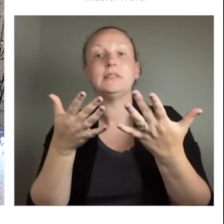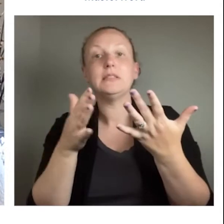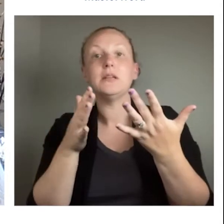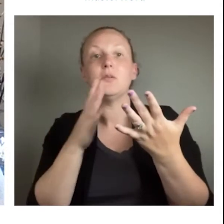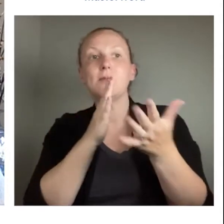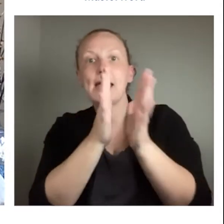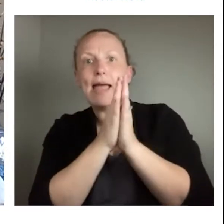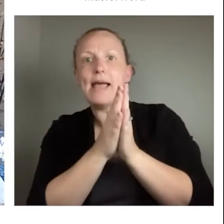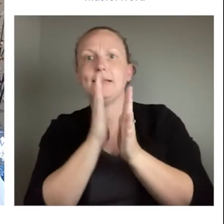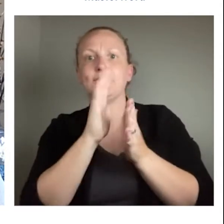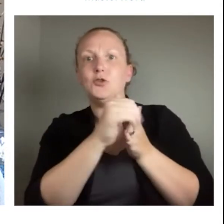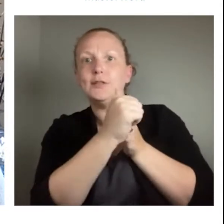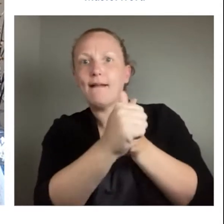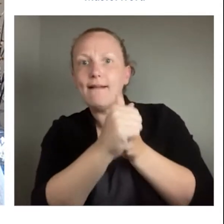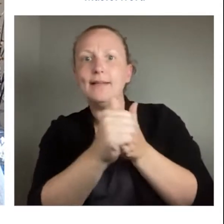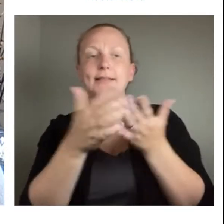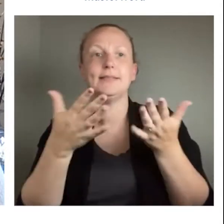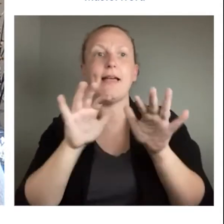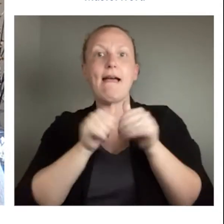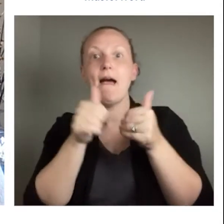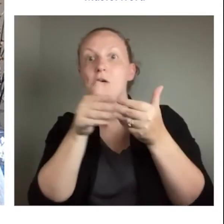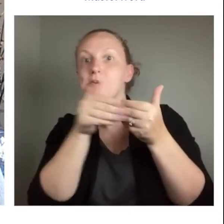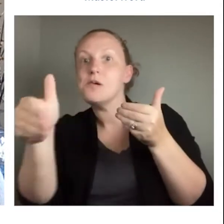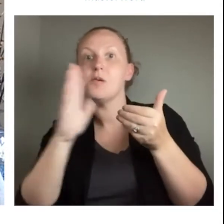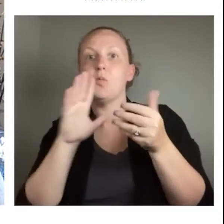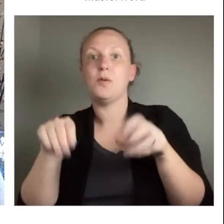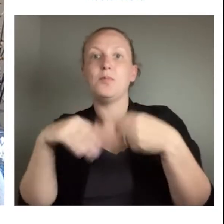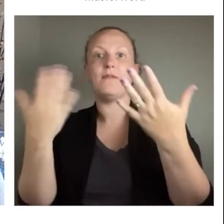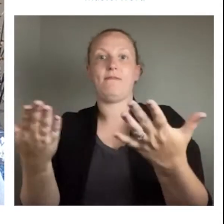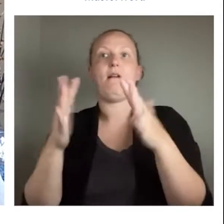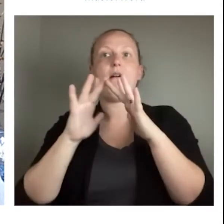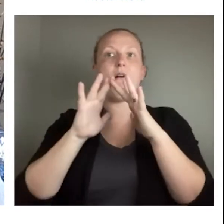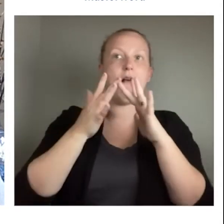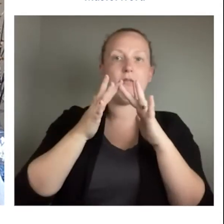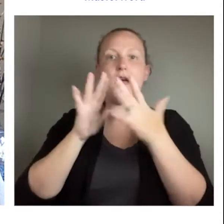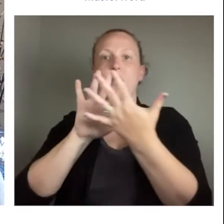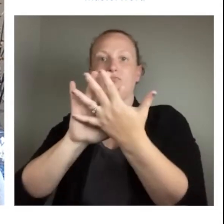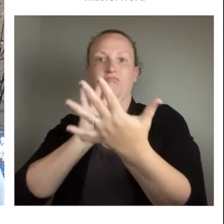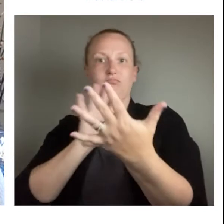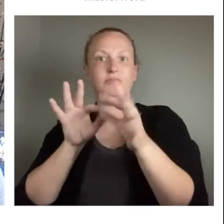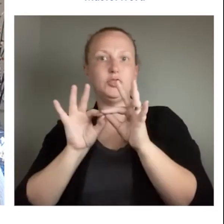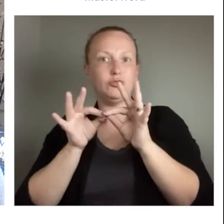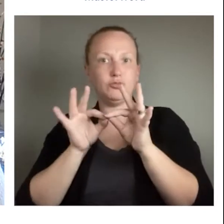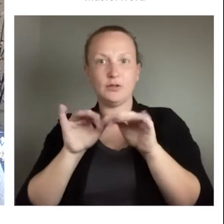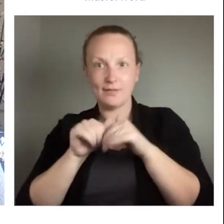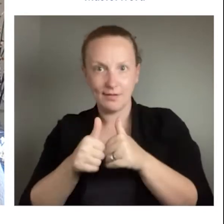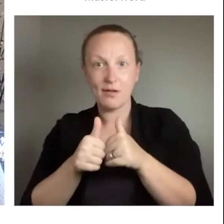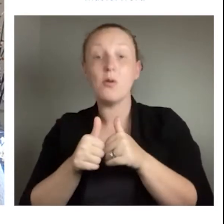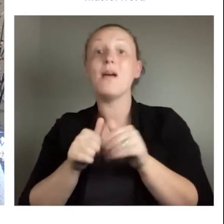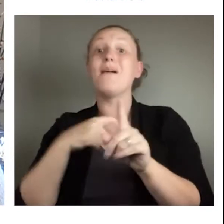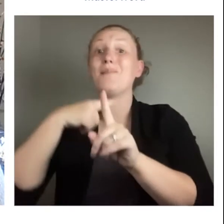forward we were going to provide online, ah, interpretations and virtual interpretation, remote interpretation, and